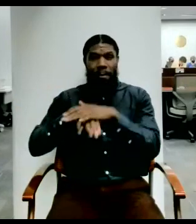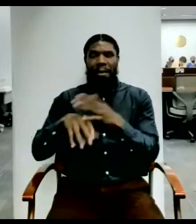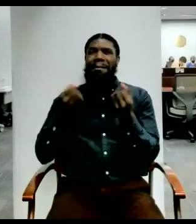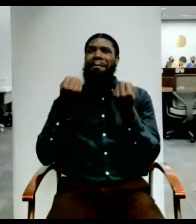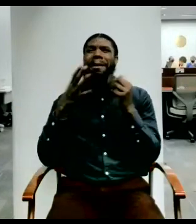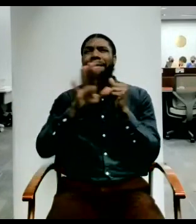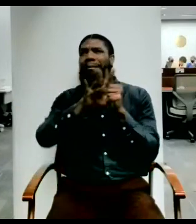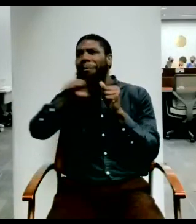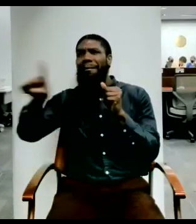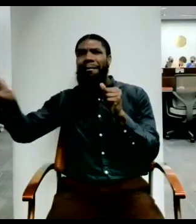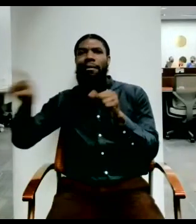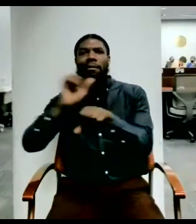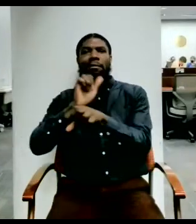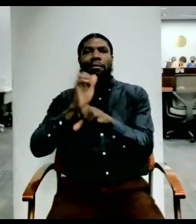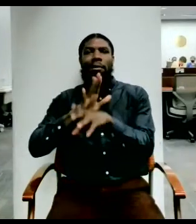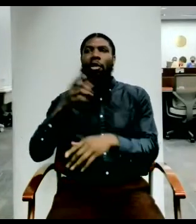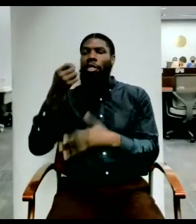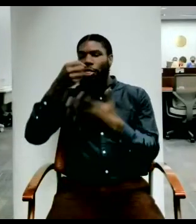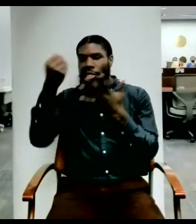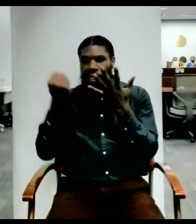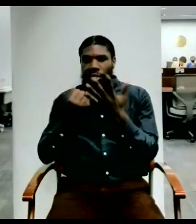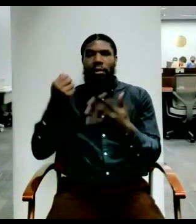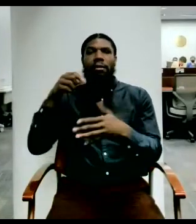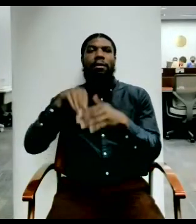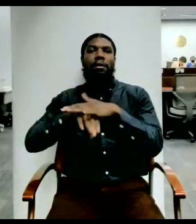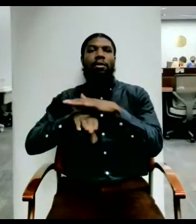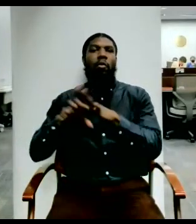accessibility when they purchase new technology. And as a result,